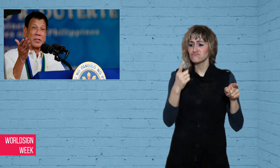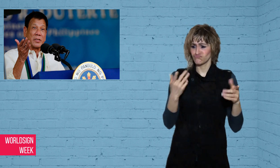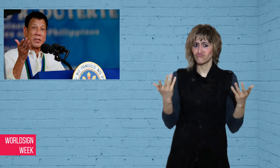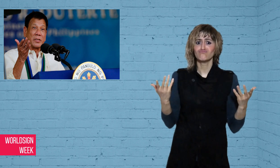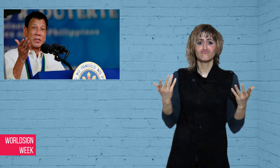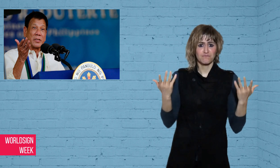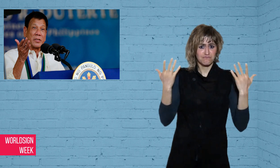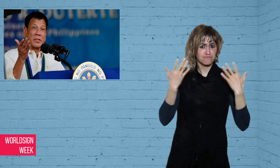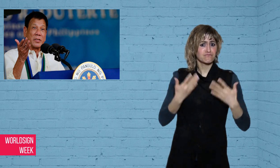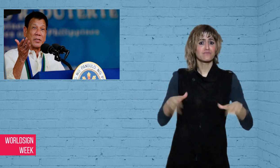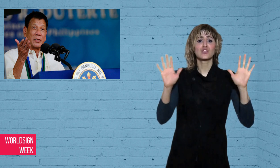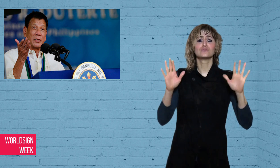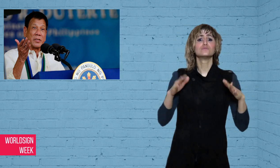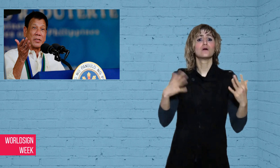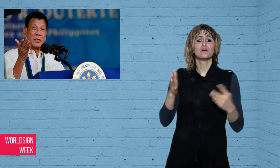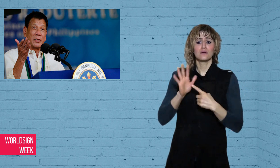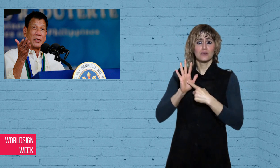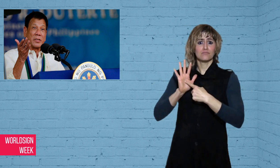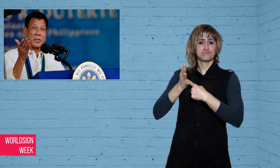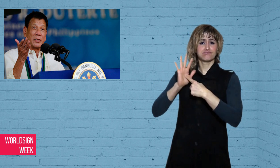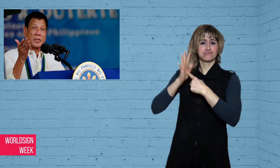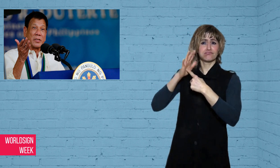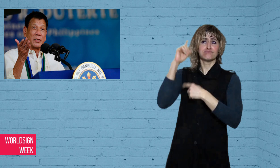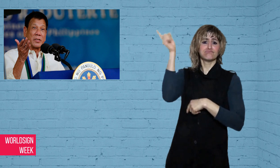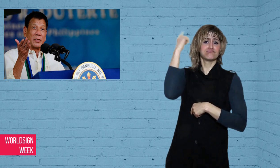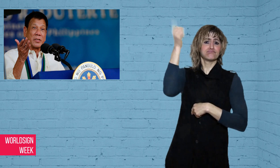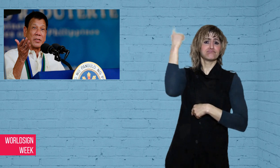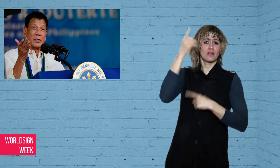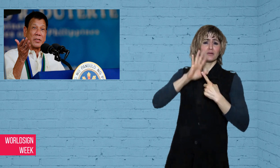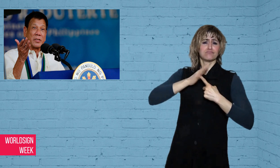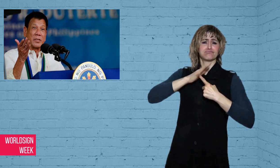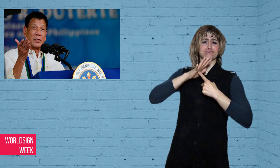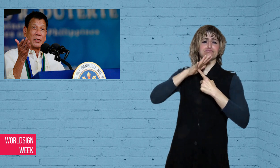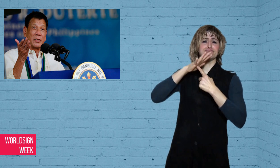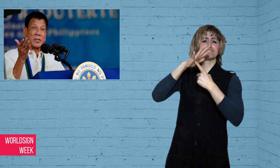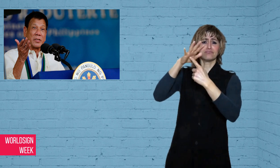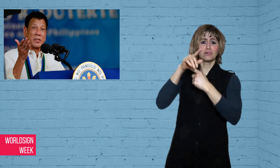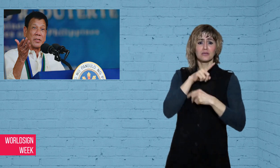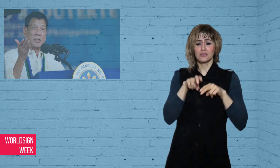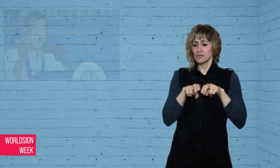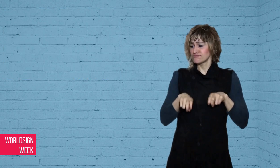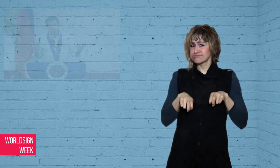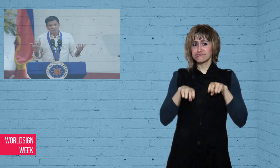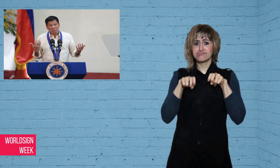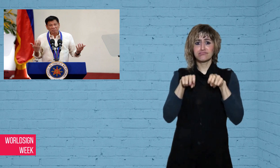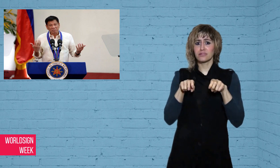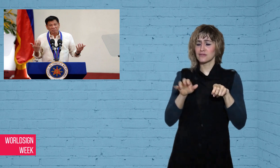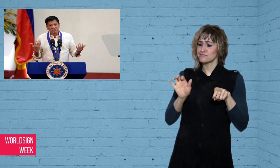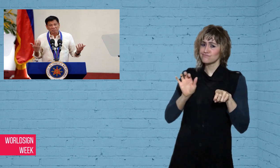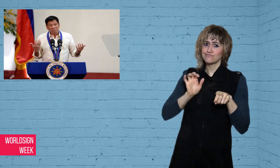He claimed to throw someone out of a